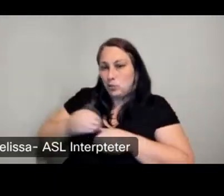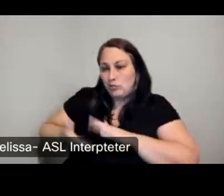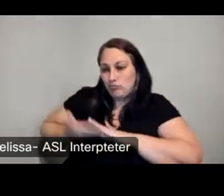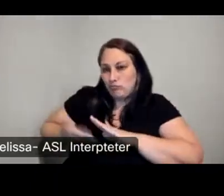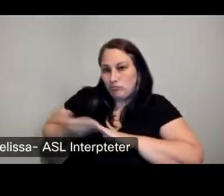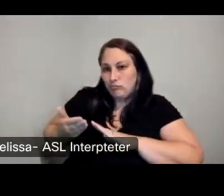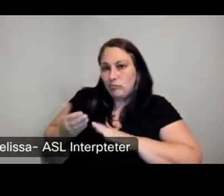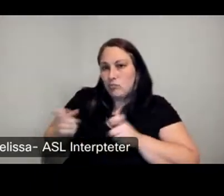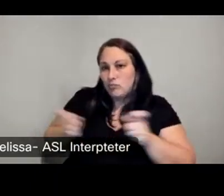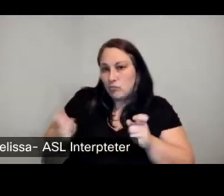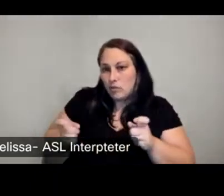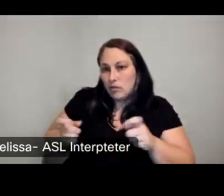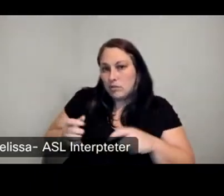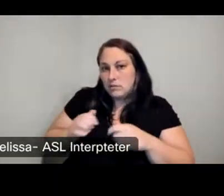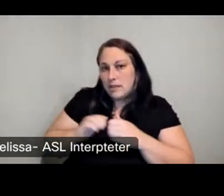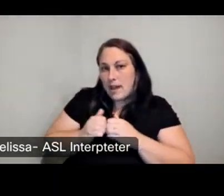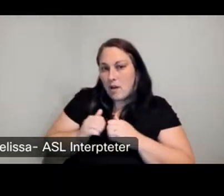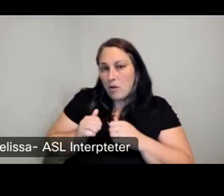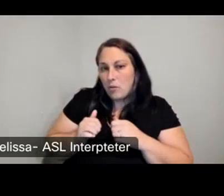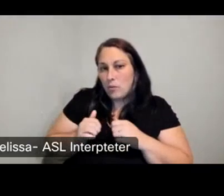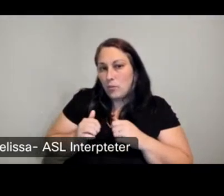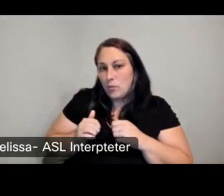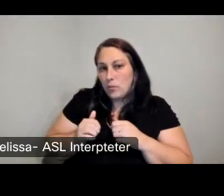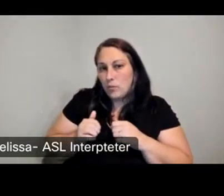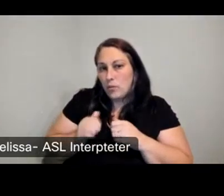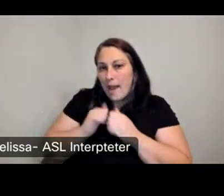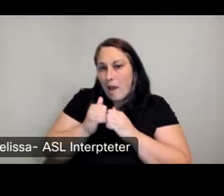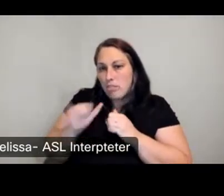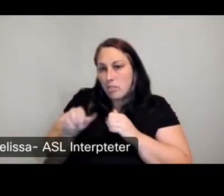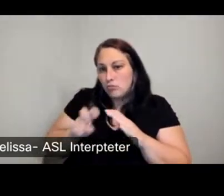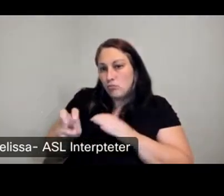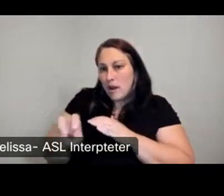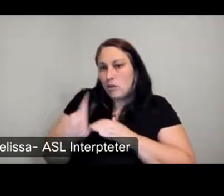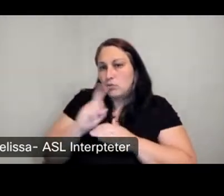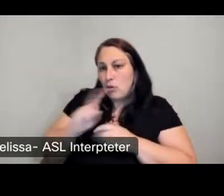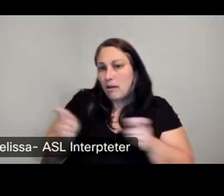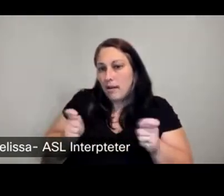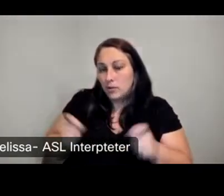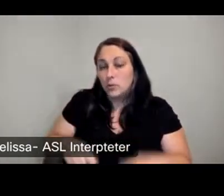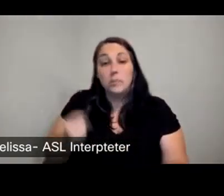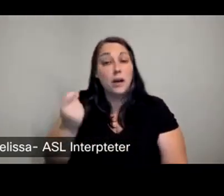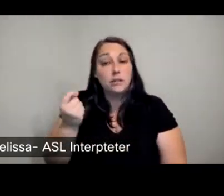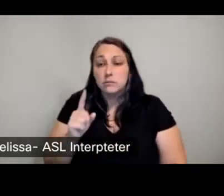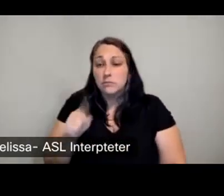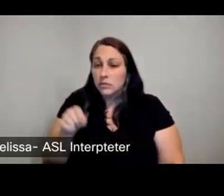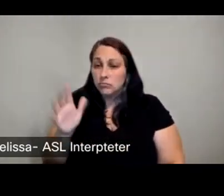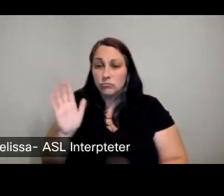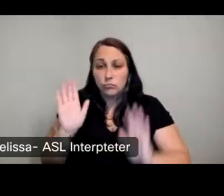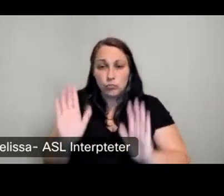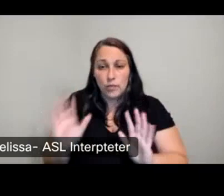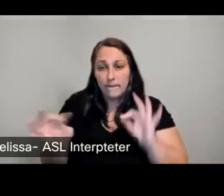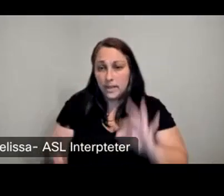how the runs are are um built and and but this is a great great feedback so then you don't have you